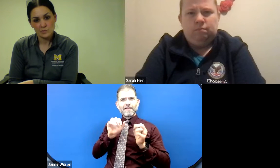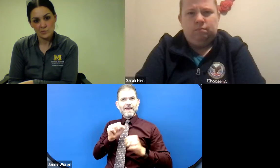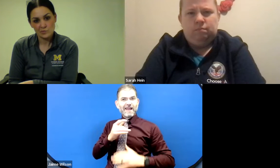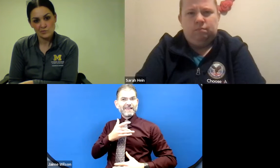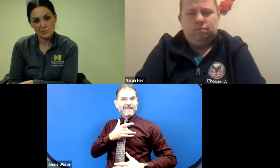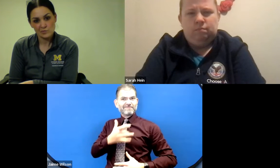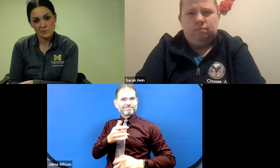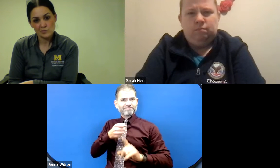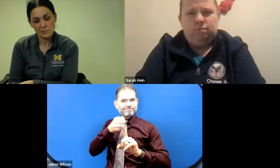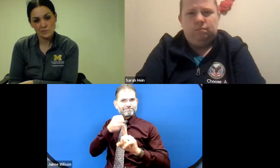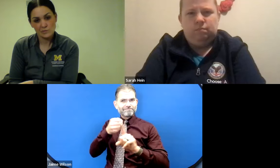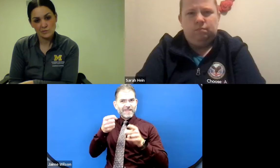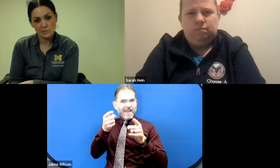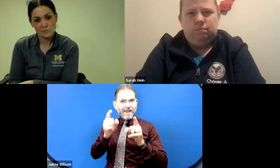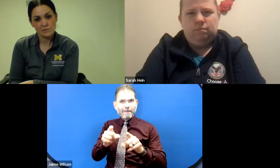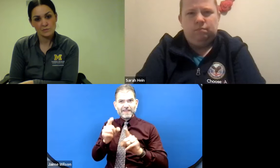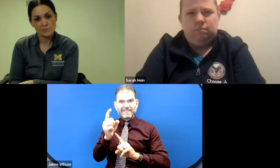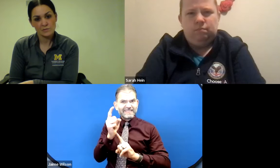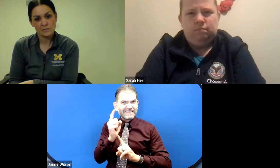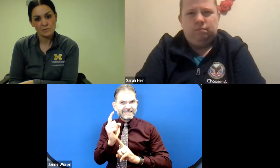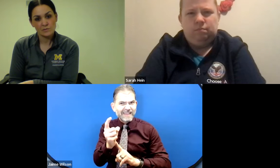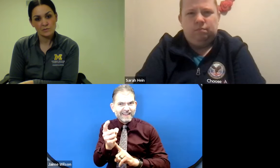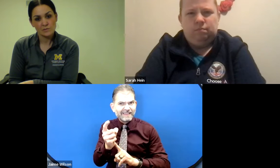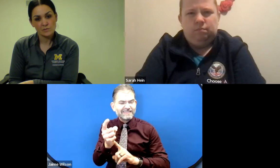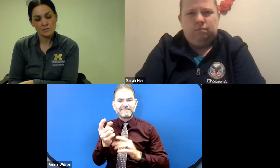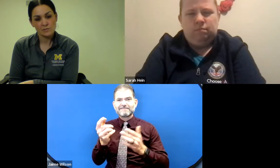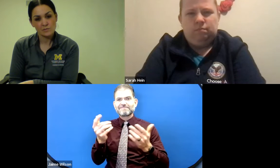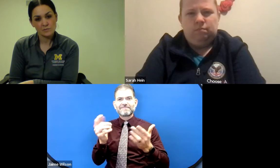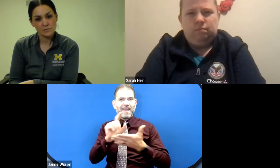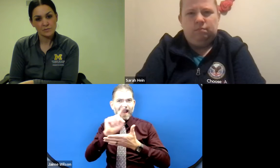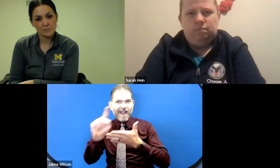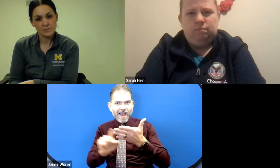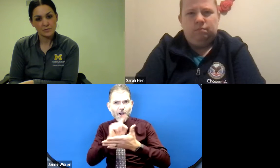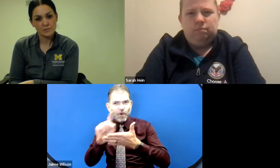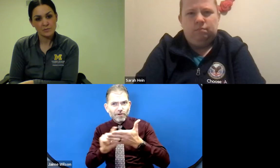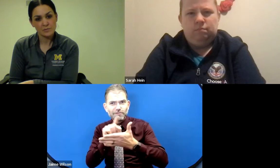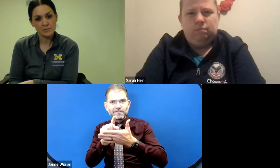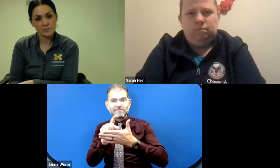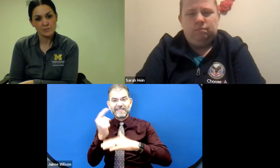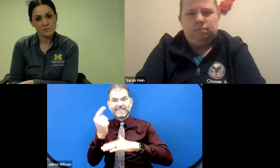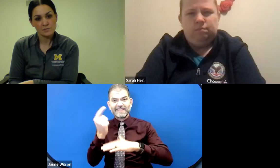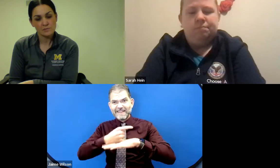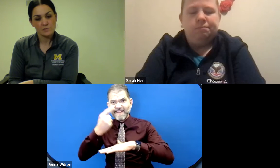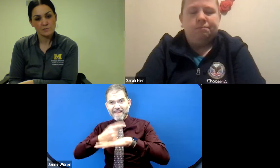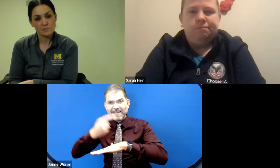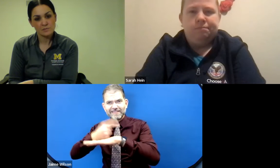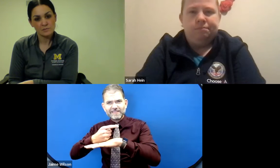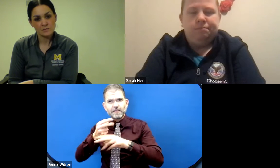ASL Interpreter: Delirium ASL Interpreter: is a sudden onset, so it can happen over hours.